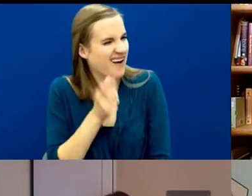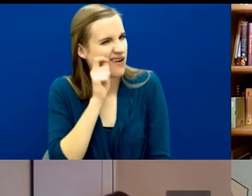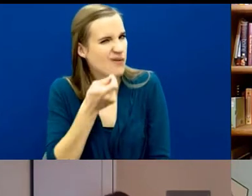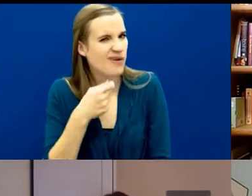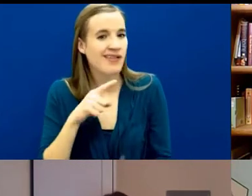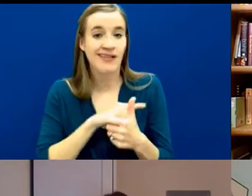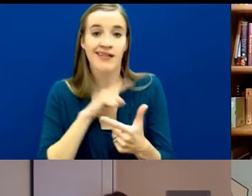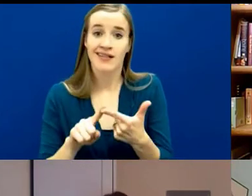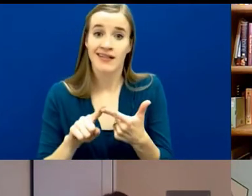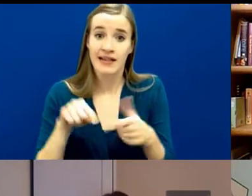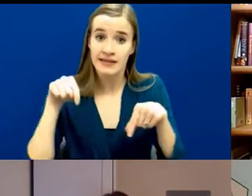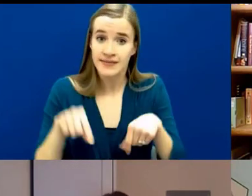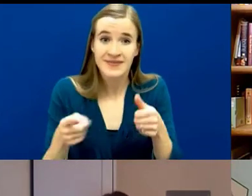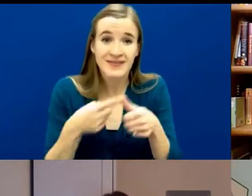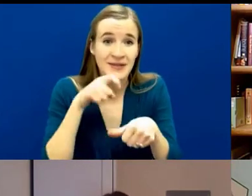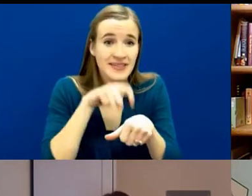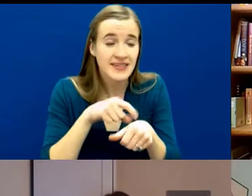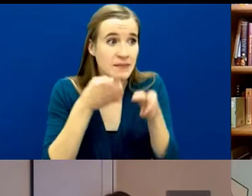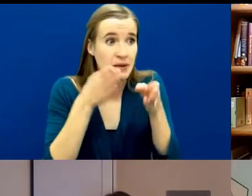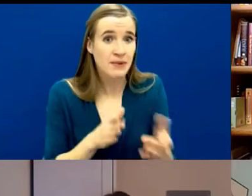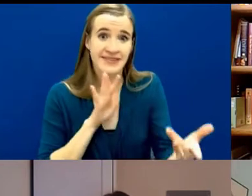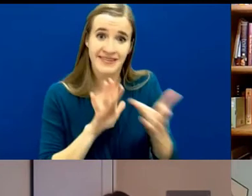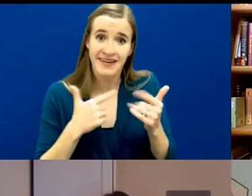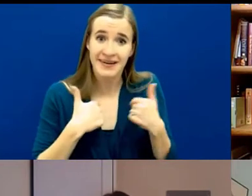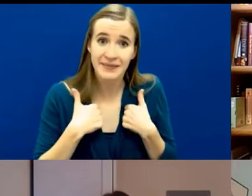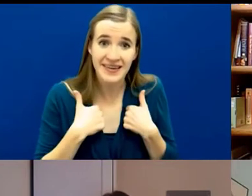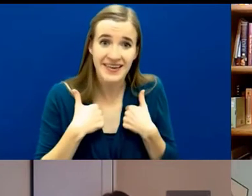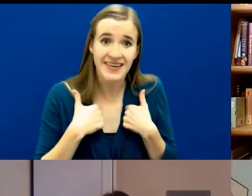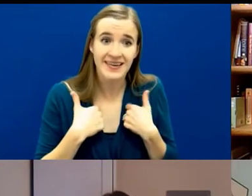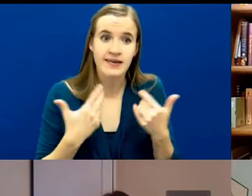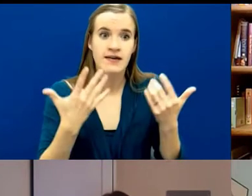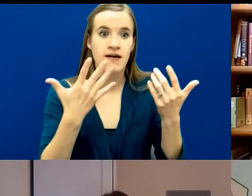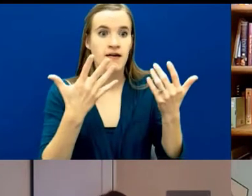first time that somebody had reached out to me wanting to know my story from my 8